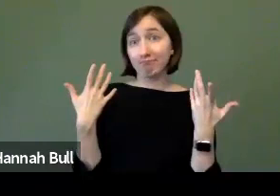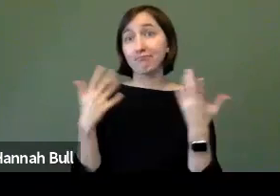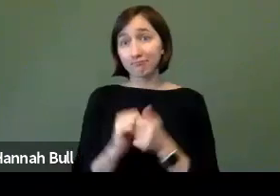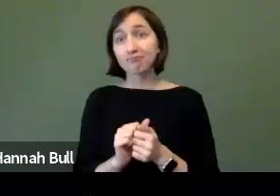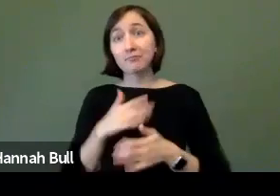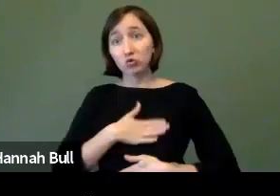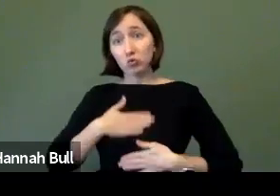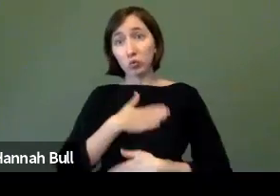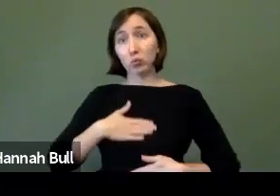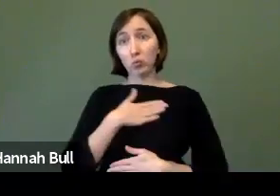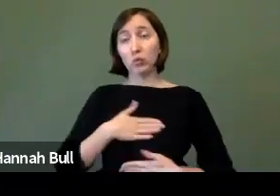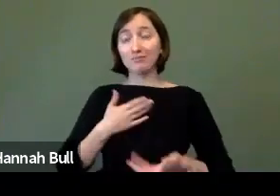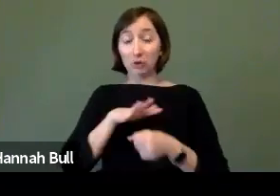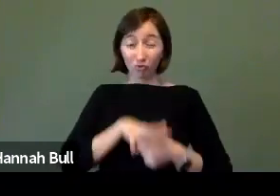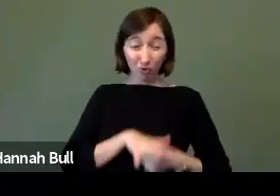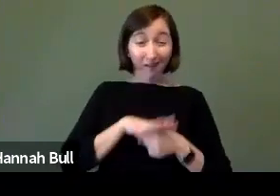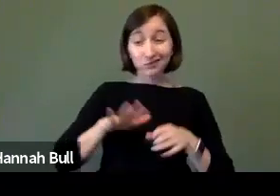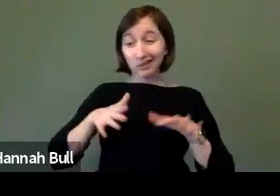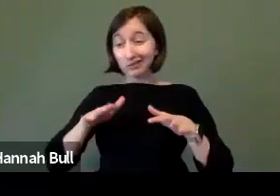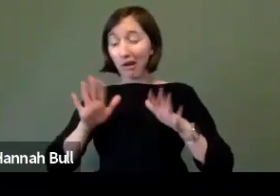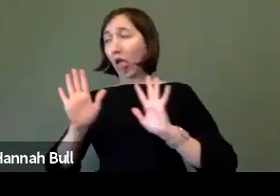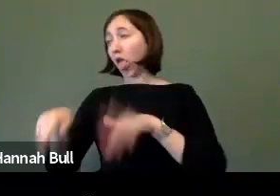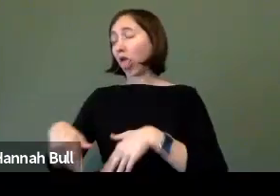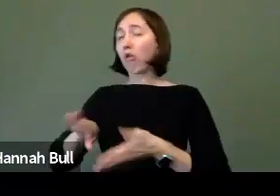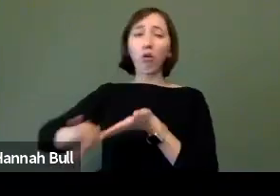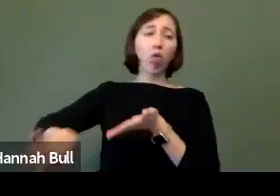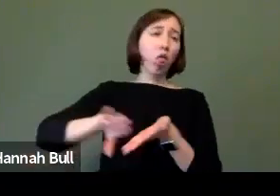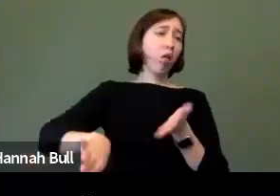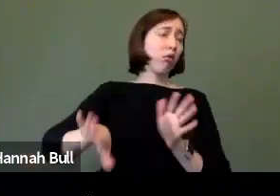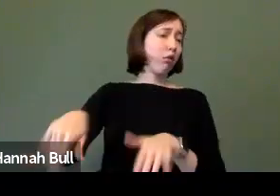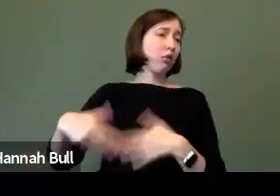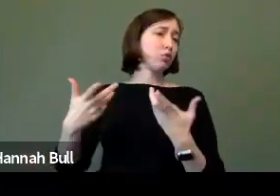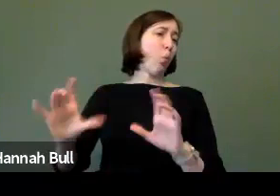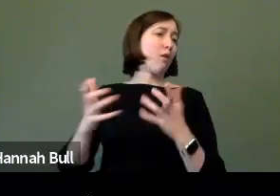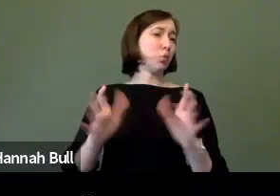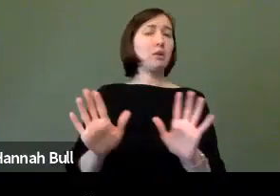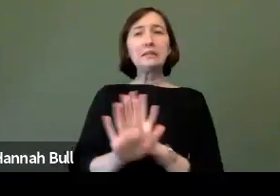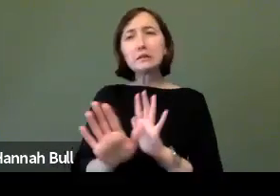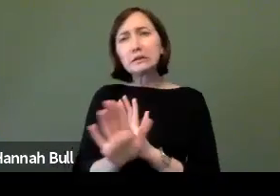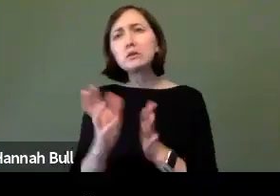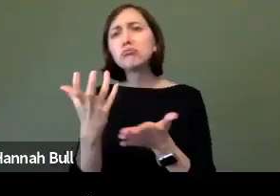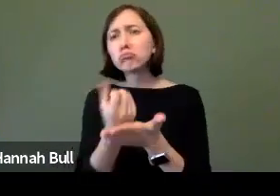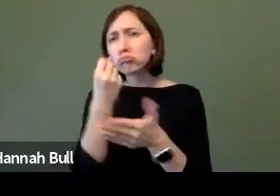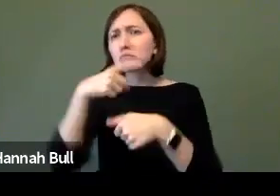So take time to crochet or draw or listen to music.